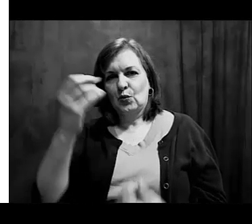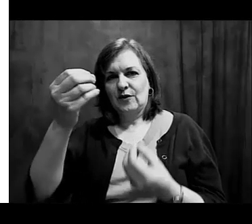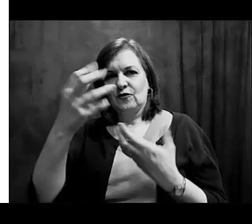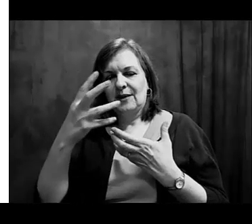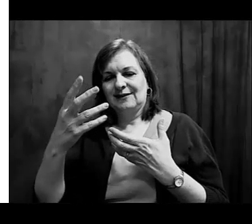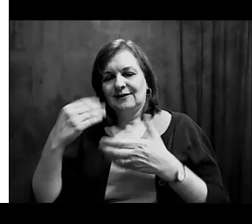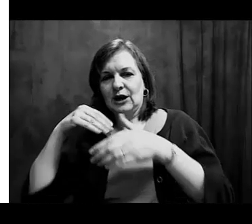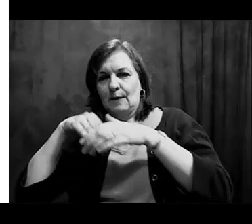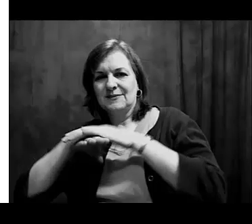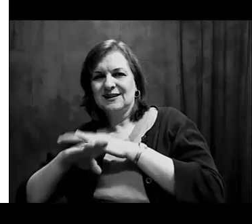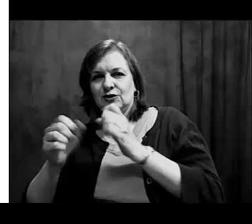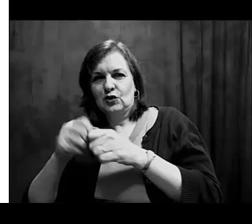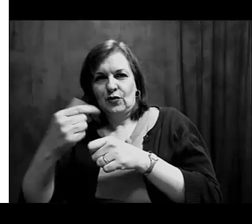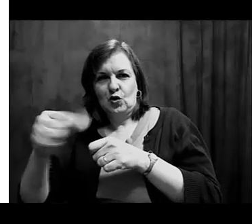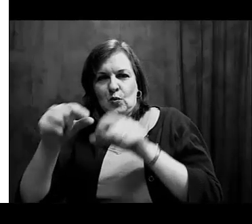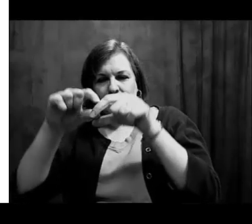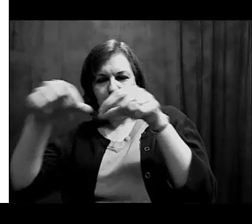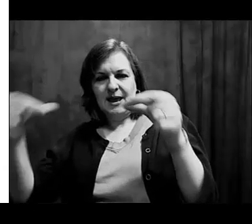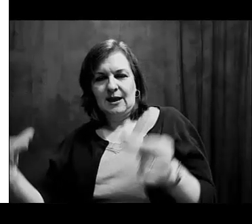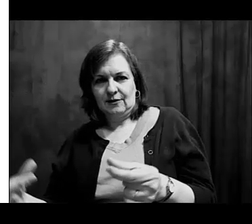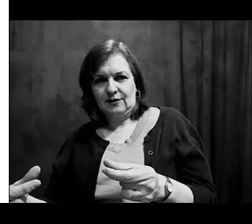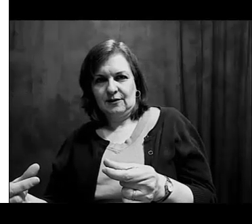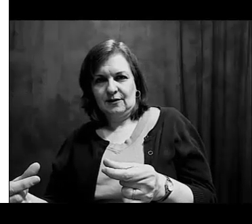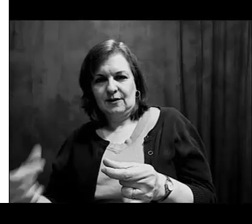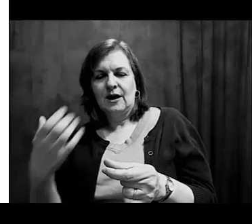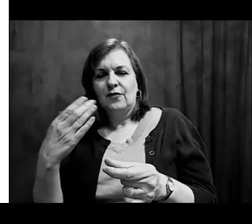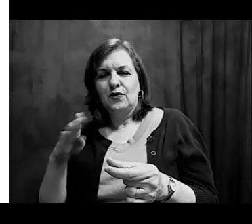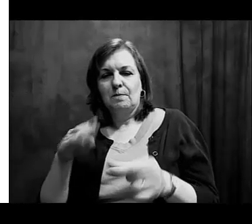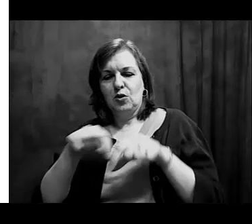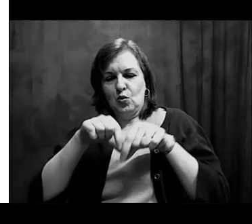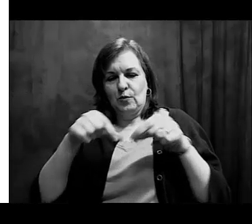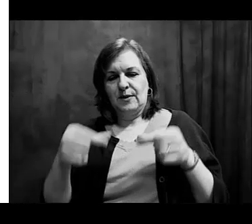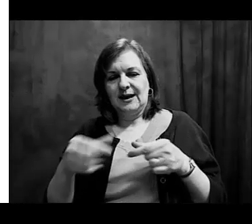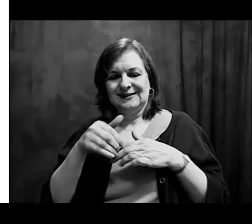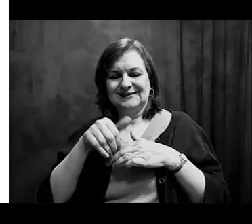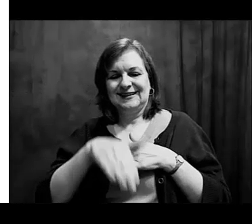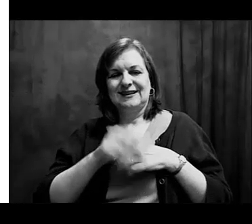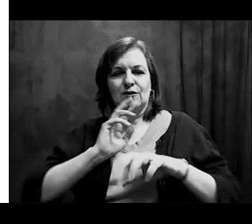and the blue band is sending out information as a response